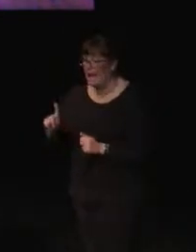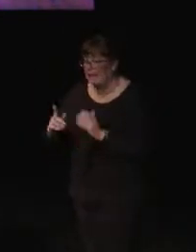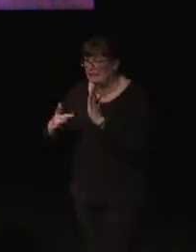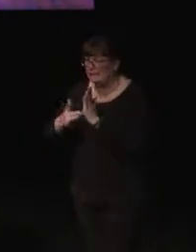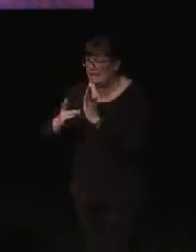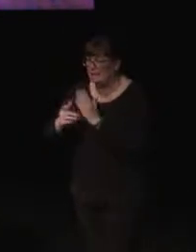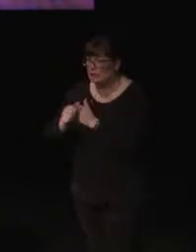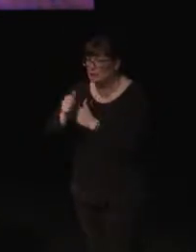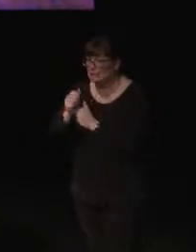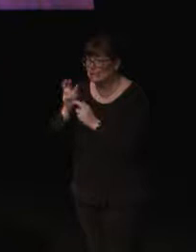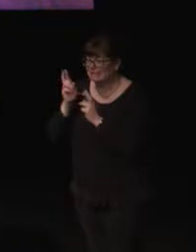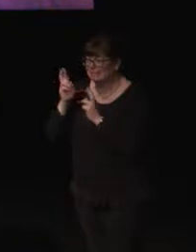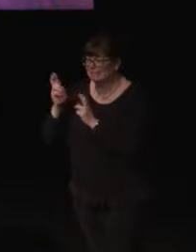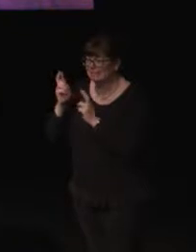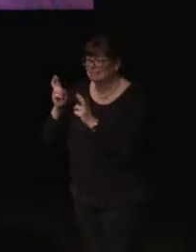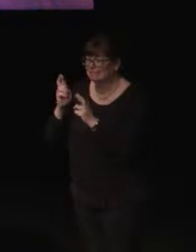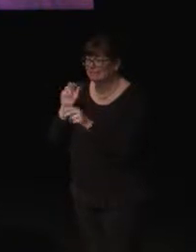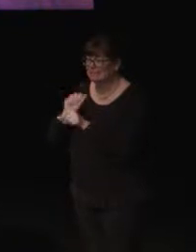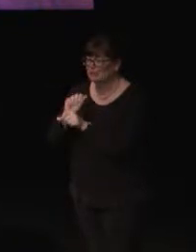LAUGHS - while I try and get the video.